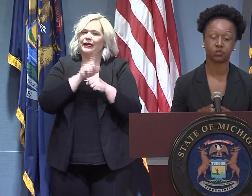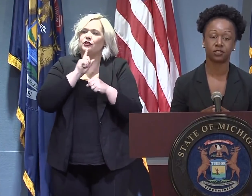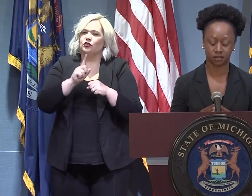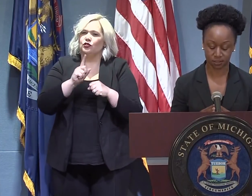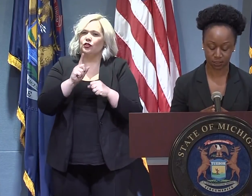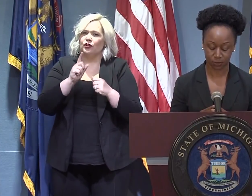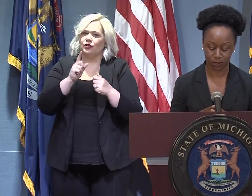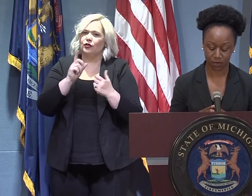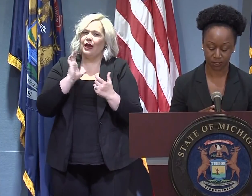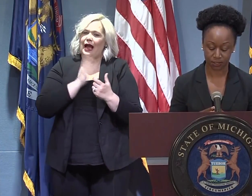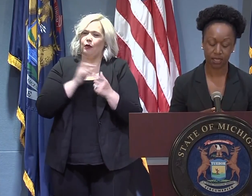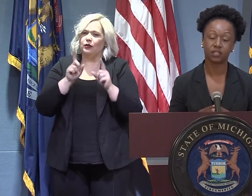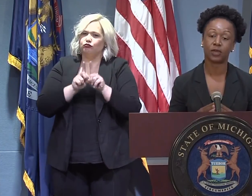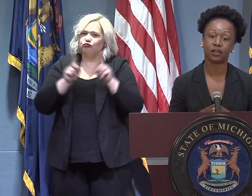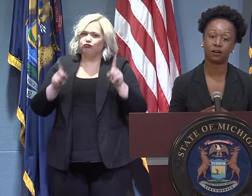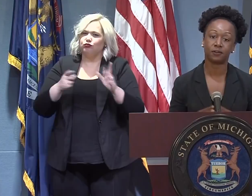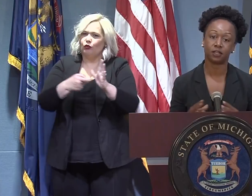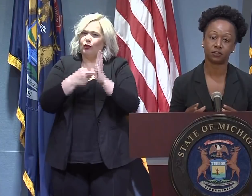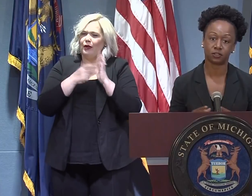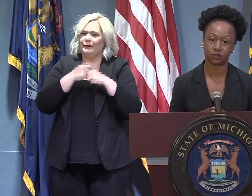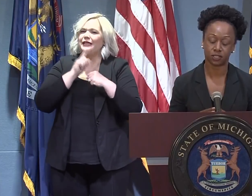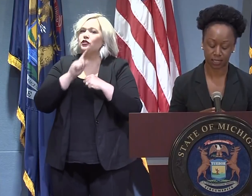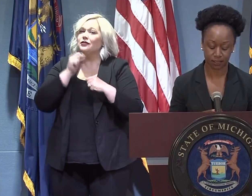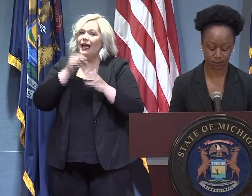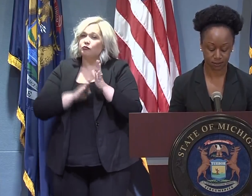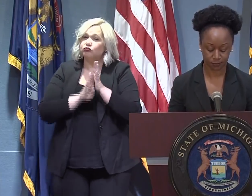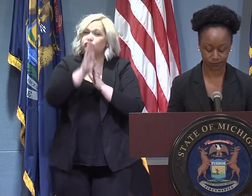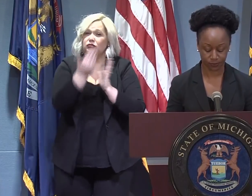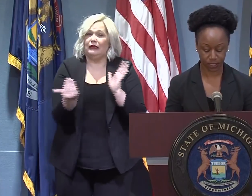THESE METRICS, WE MAY NEED TO